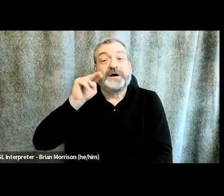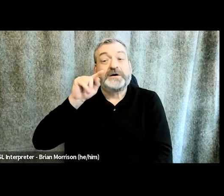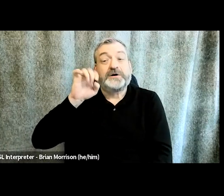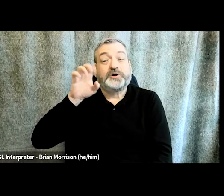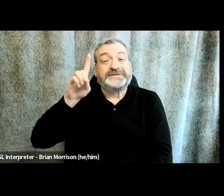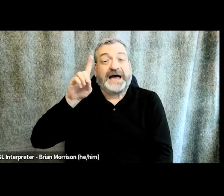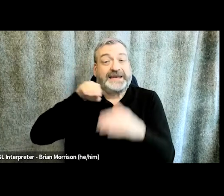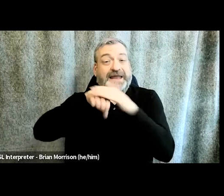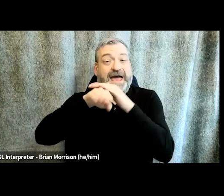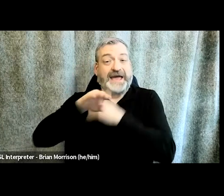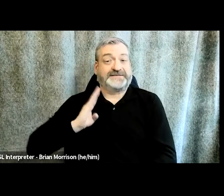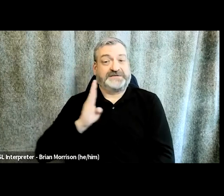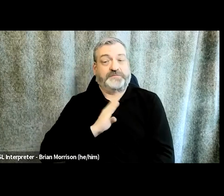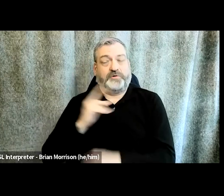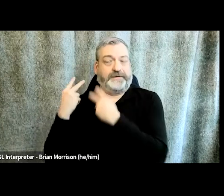And we really got to understand Tamman